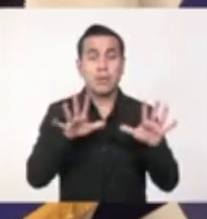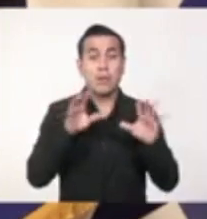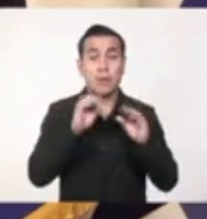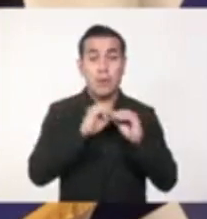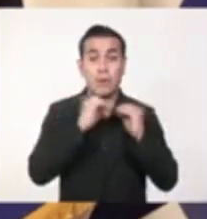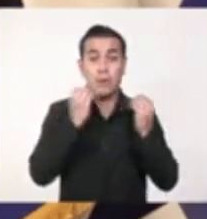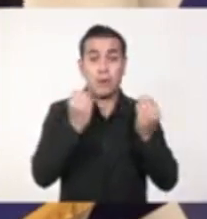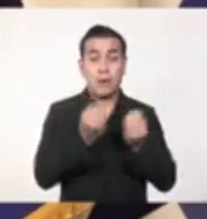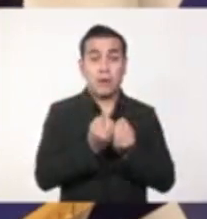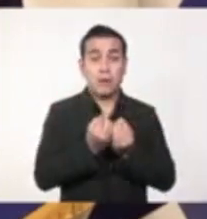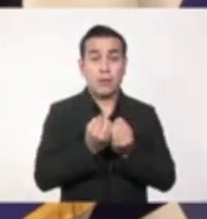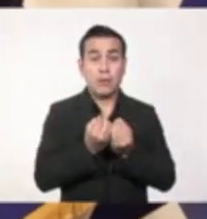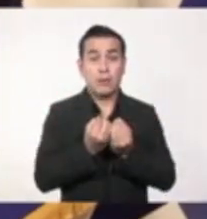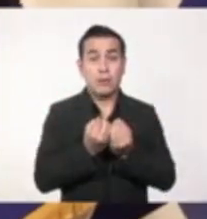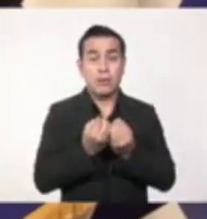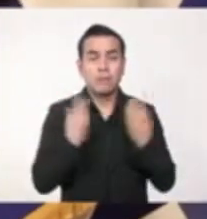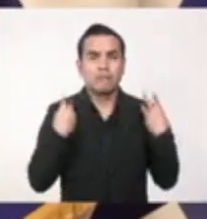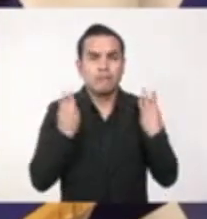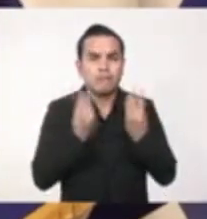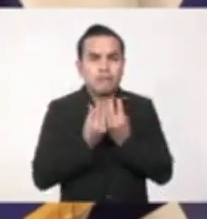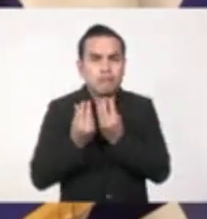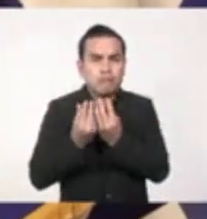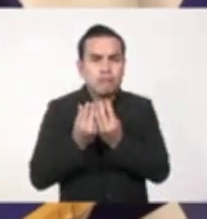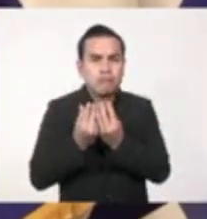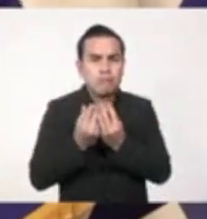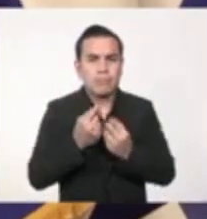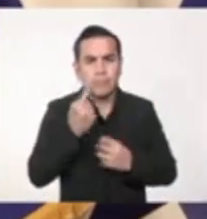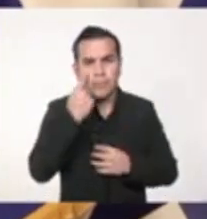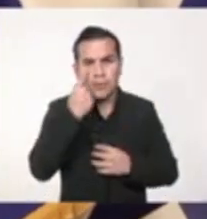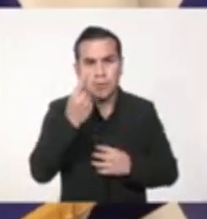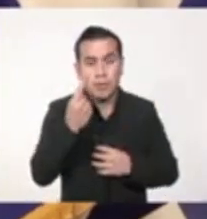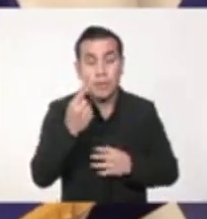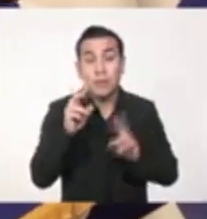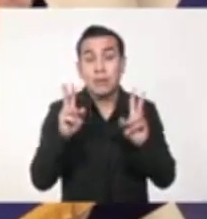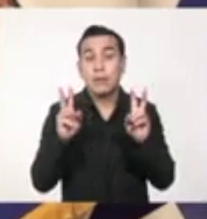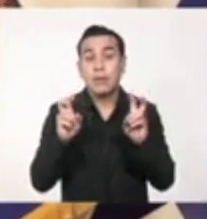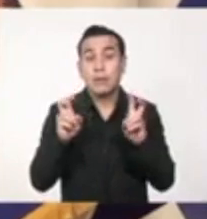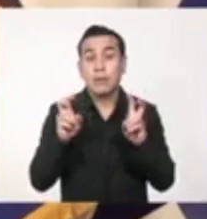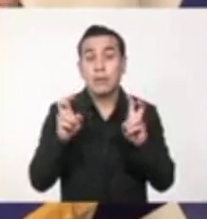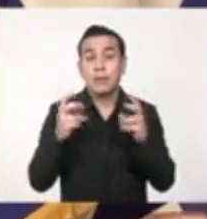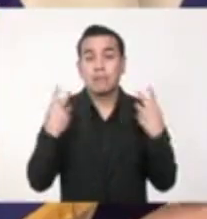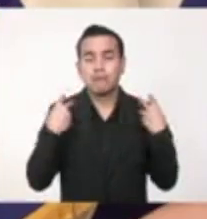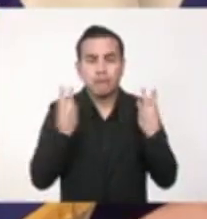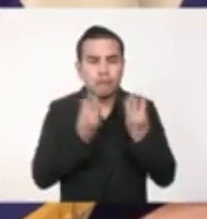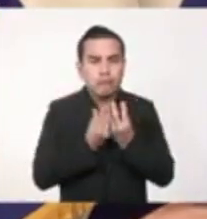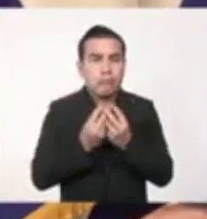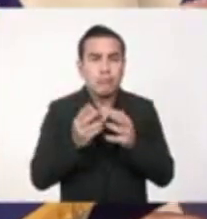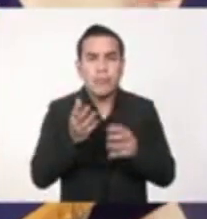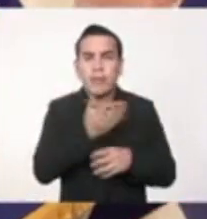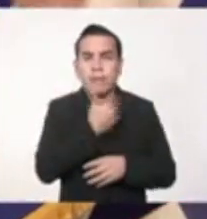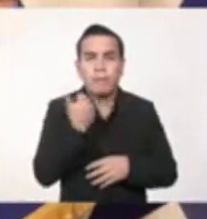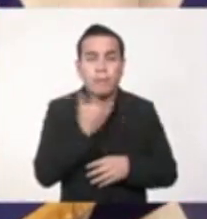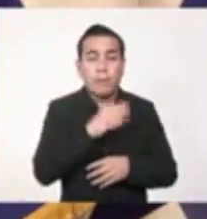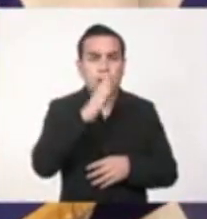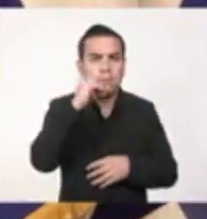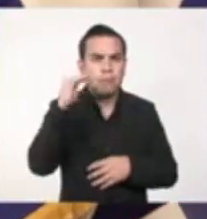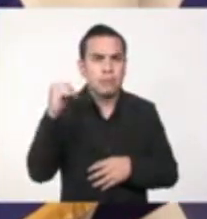civil society to hear the civil society version of how is the country